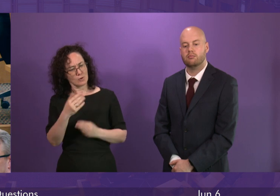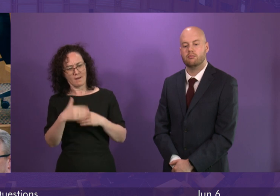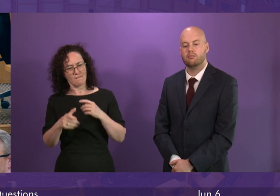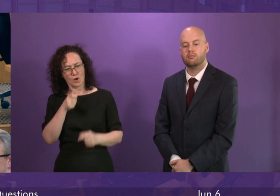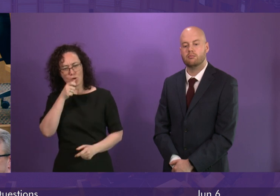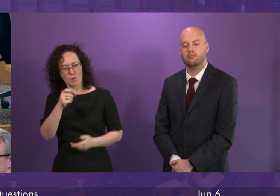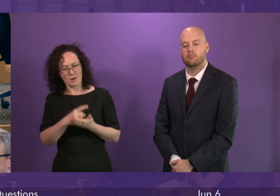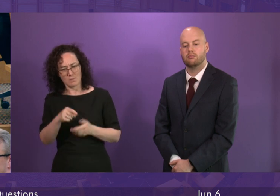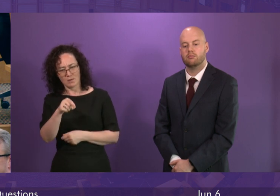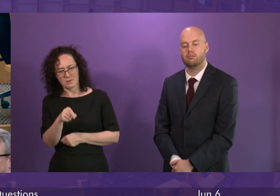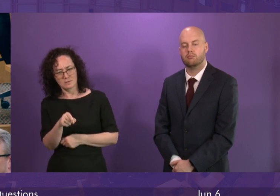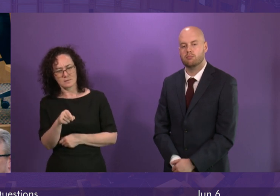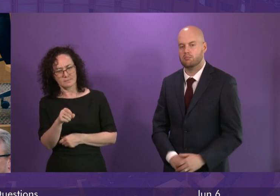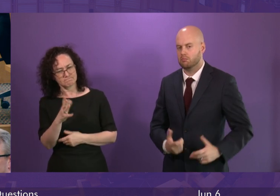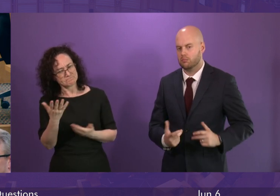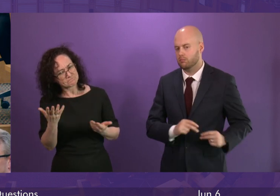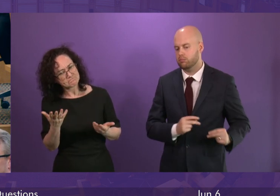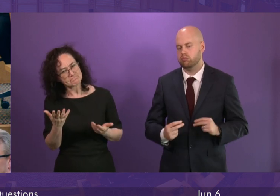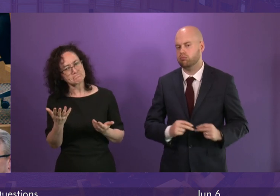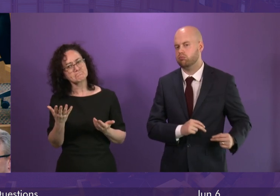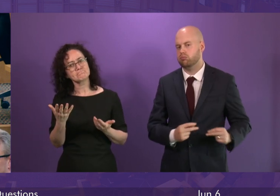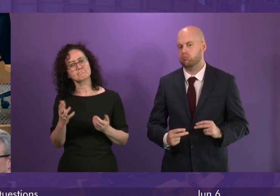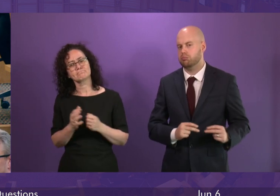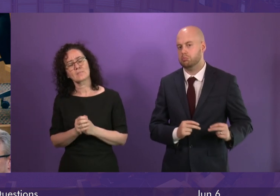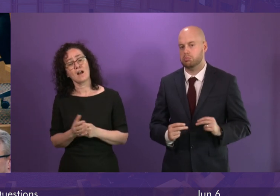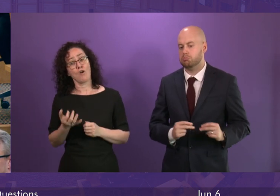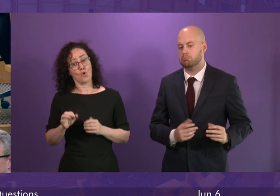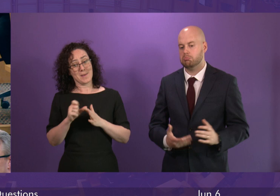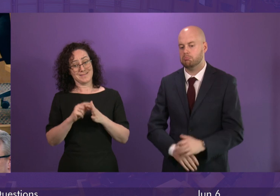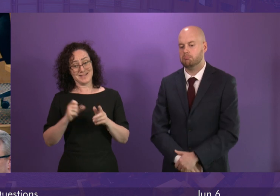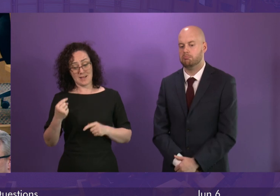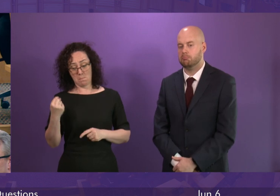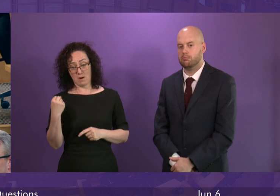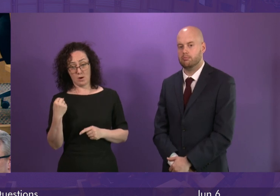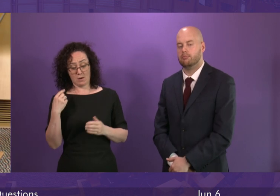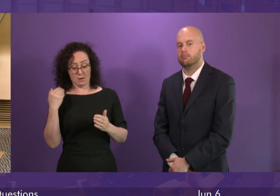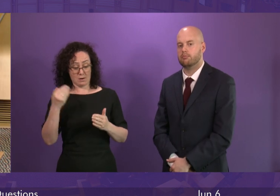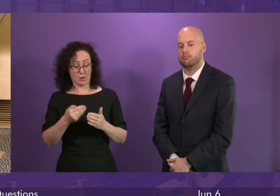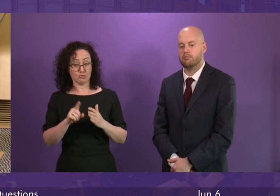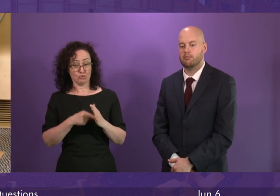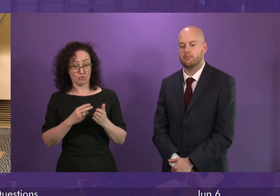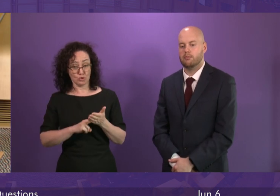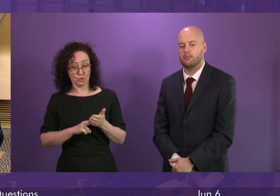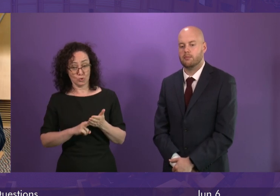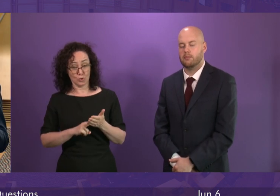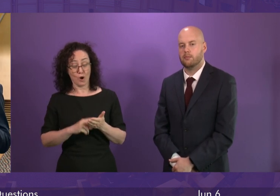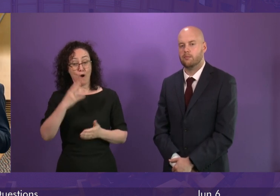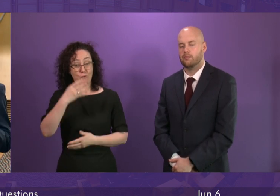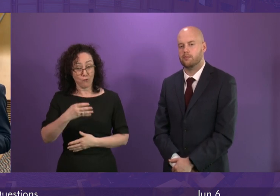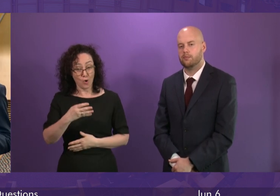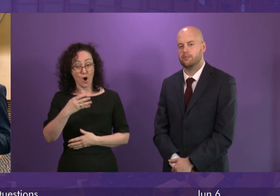that, between December and June, there has actually been a £490 million increase in